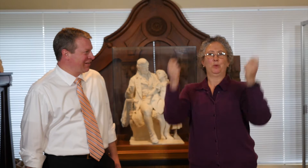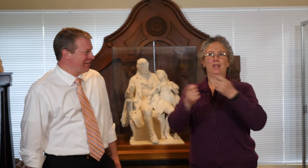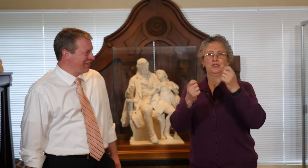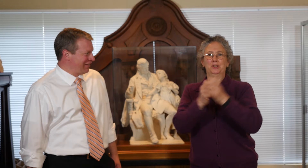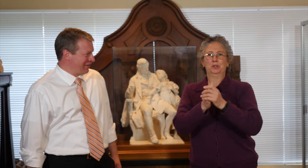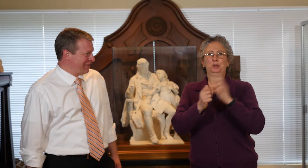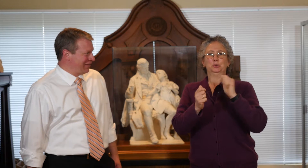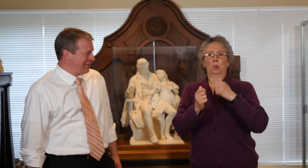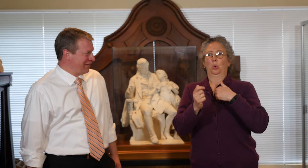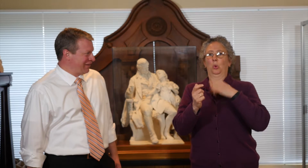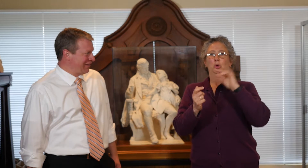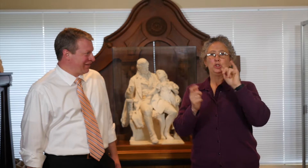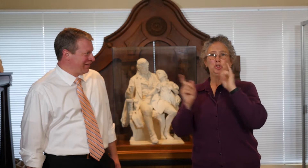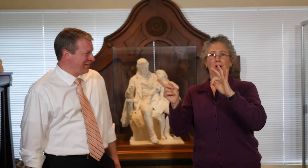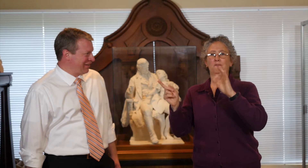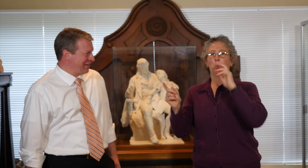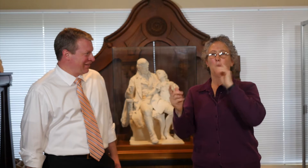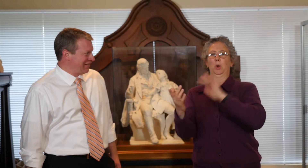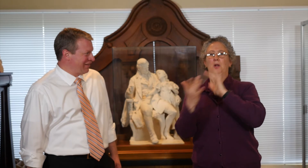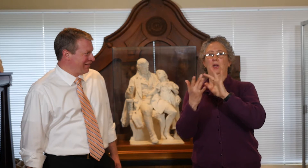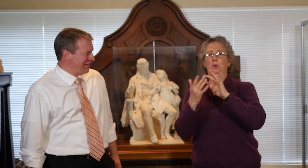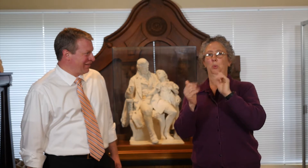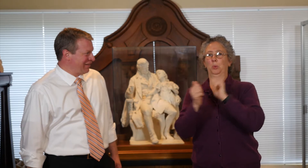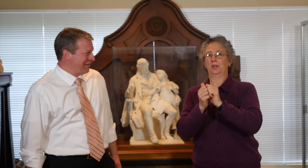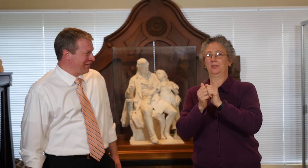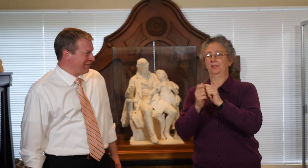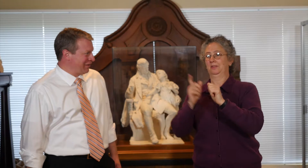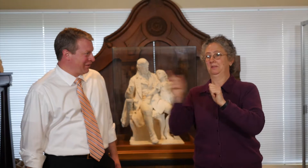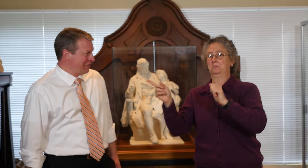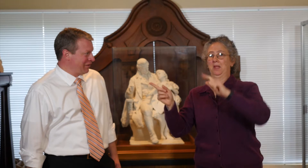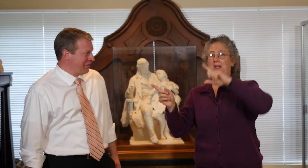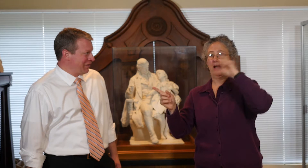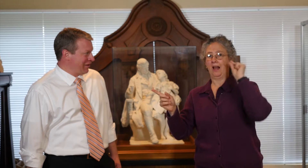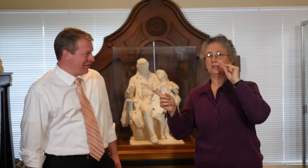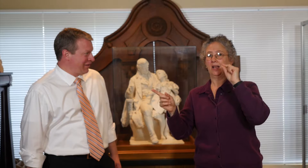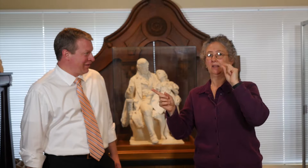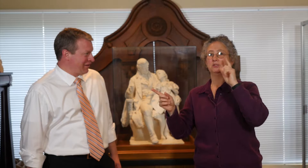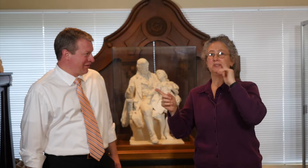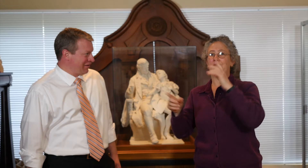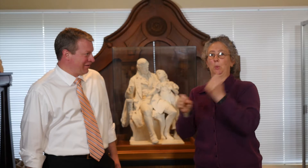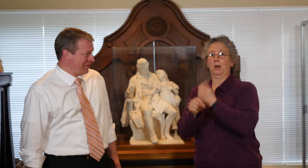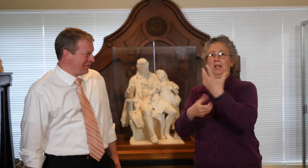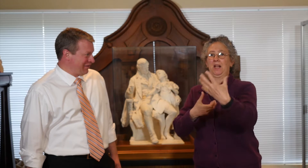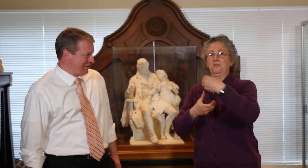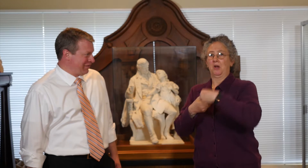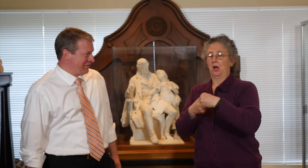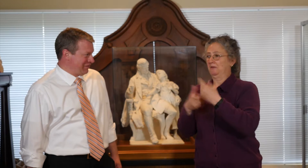and we should be celebrating this movement. So Jeff is in contact with Galladauet University